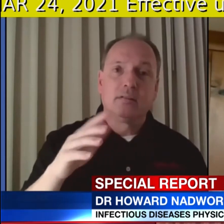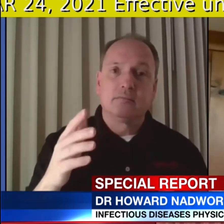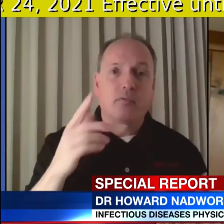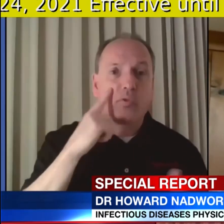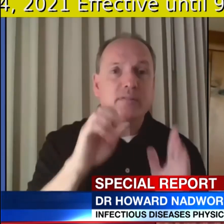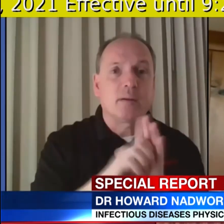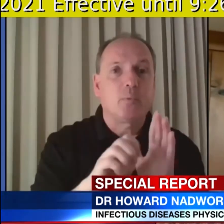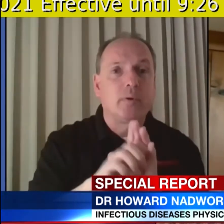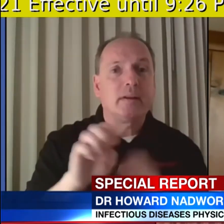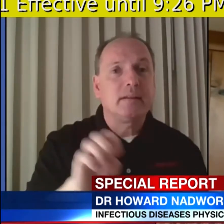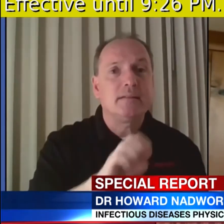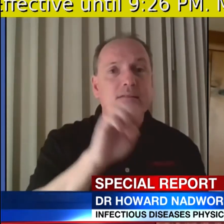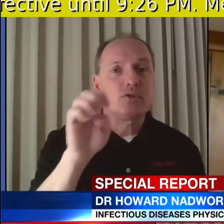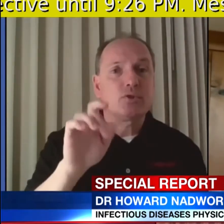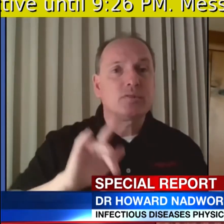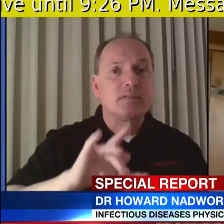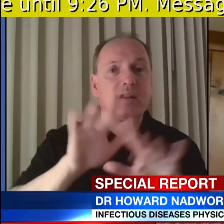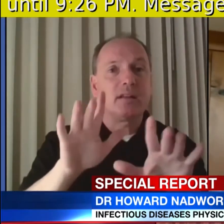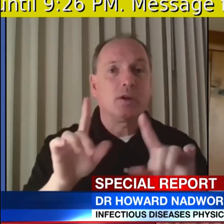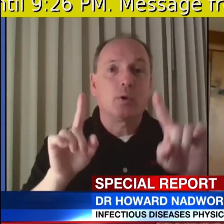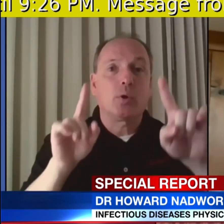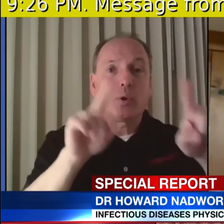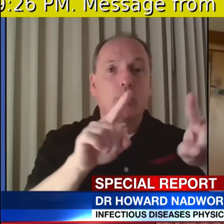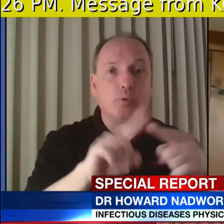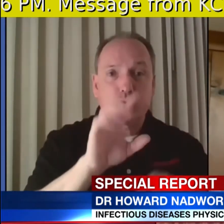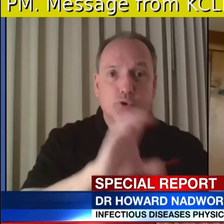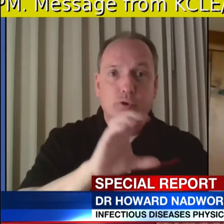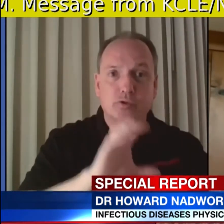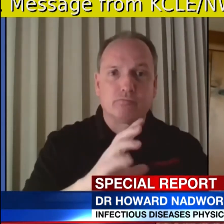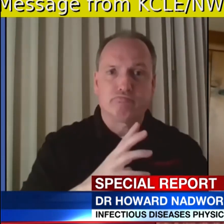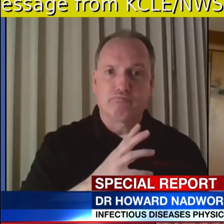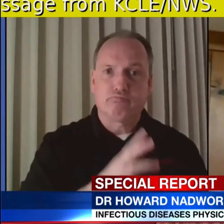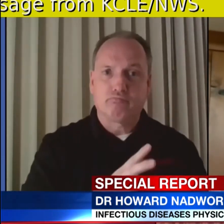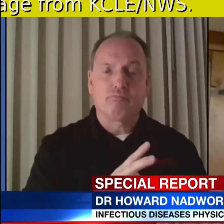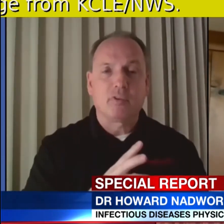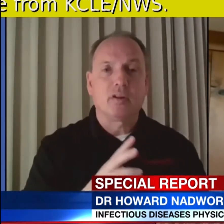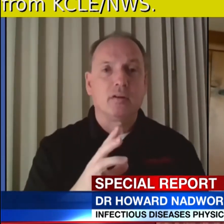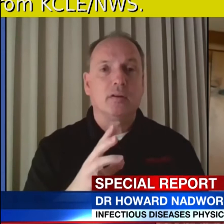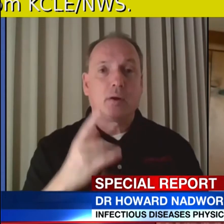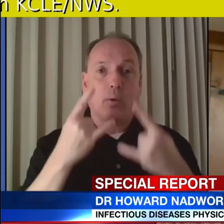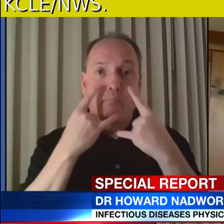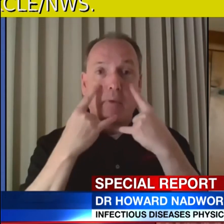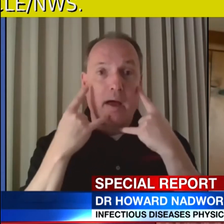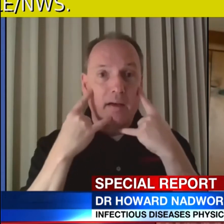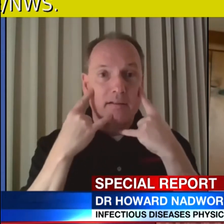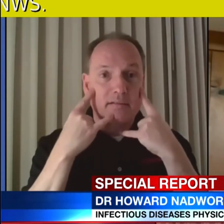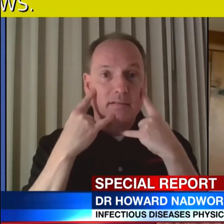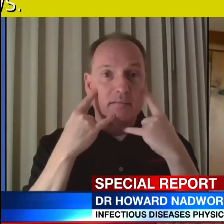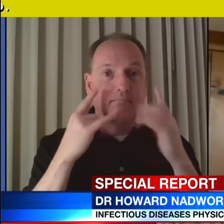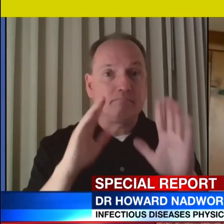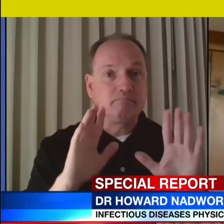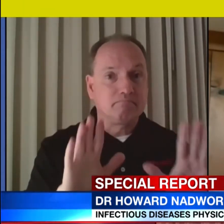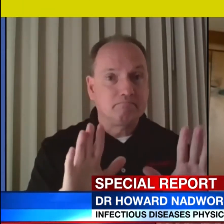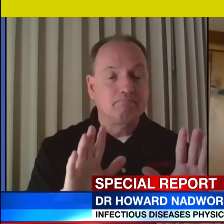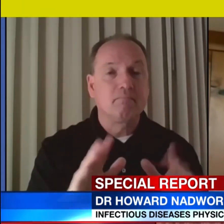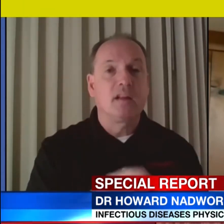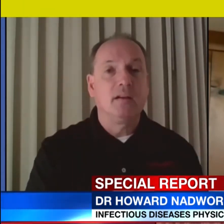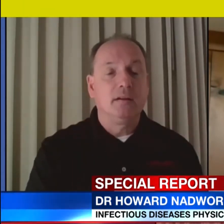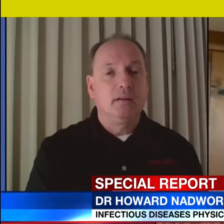BUMP. IT DEPENDS ON WHAT PEOPLE ARE DOING. EVEN WITH EASTER SUNDAY, IF THEY GO TO CHURCH AND